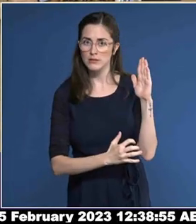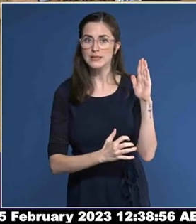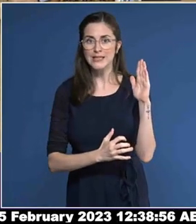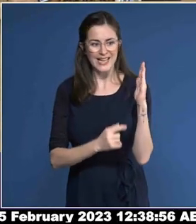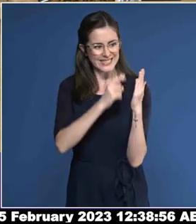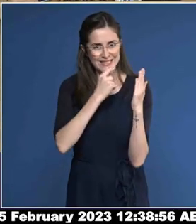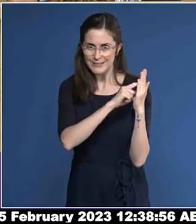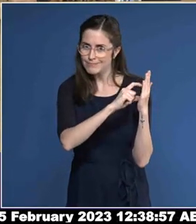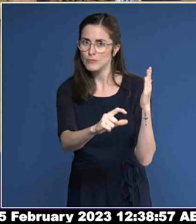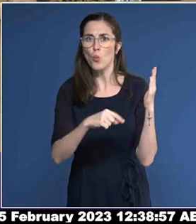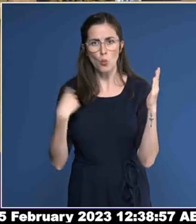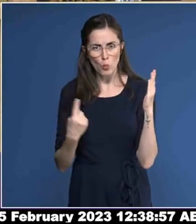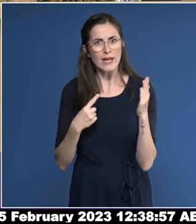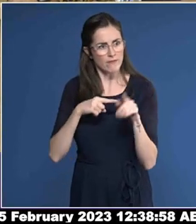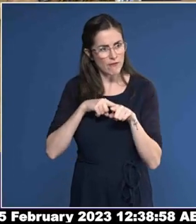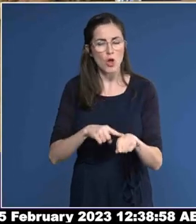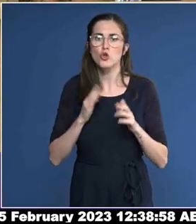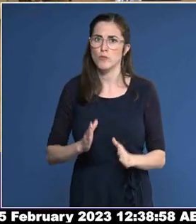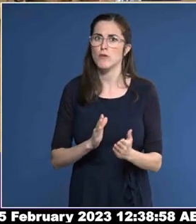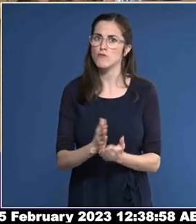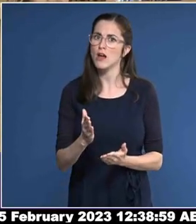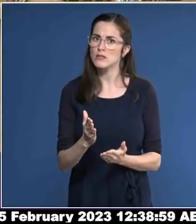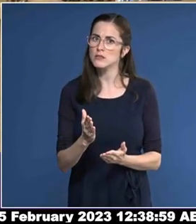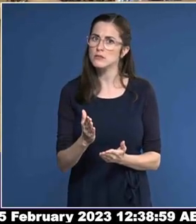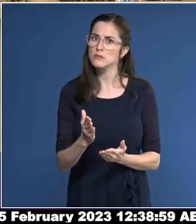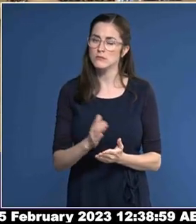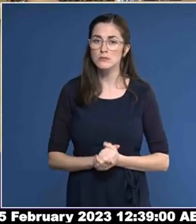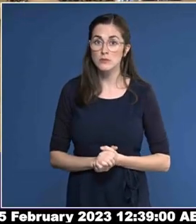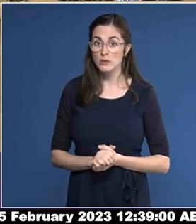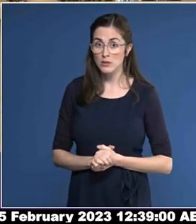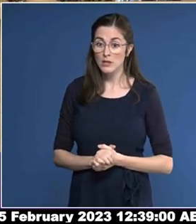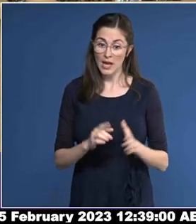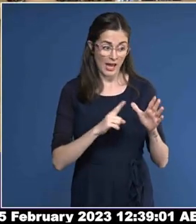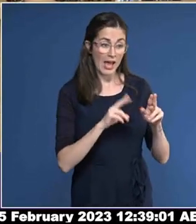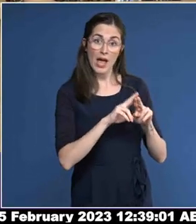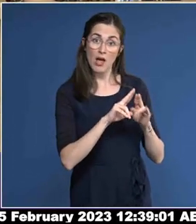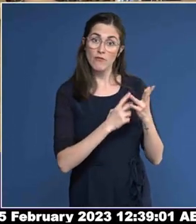And does Afford have a charter? We have a draft charter that's going to the board meeting next week for the